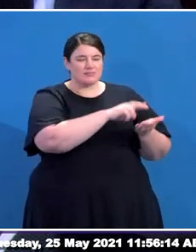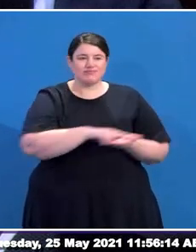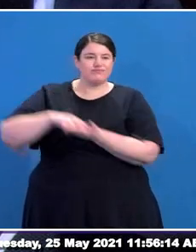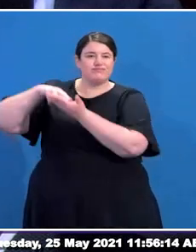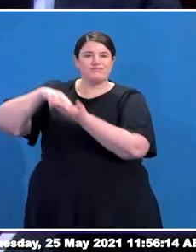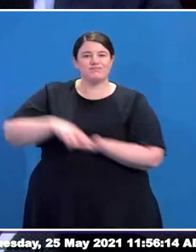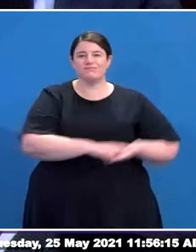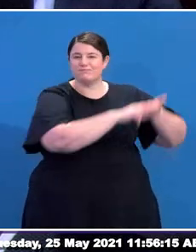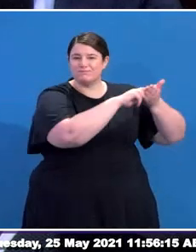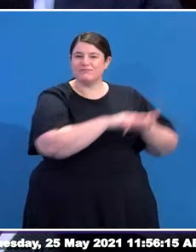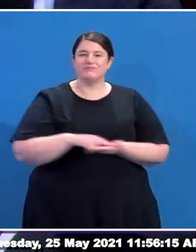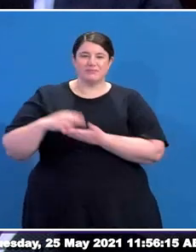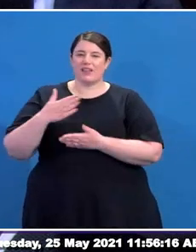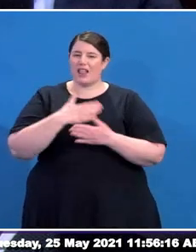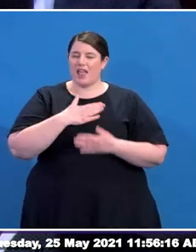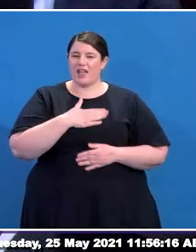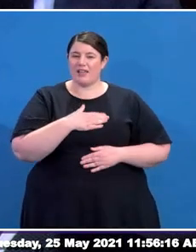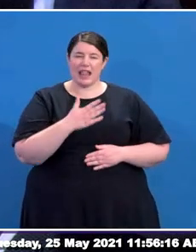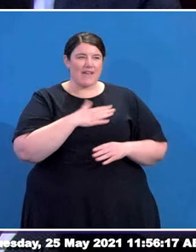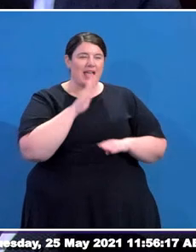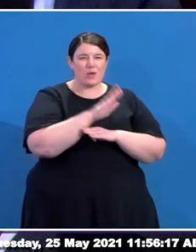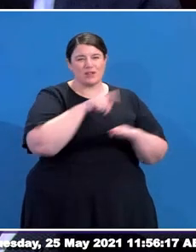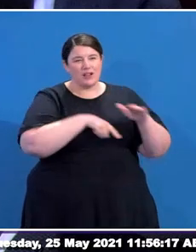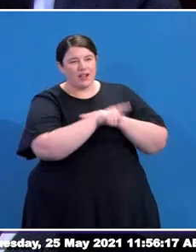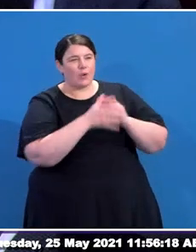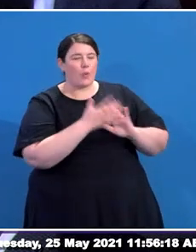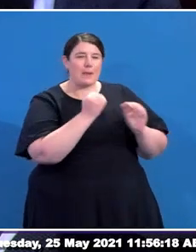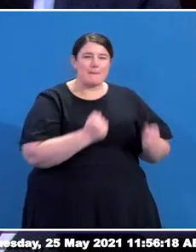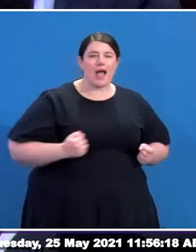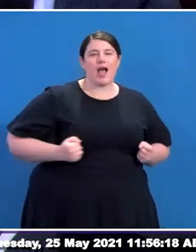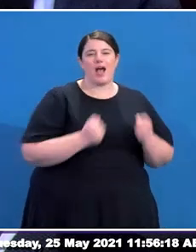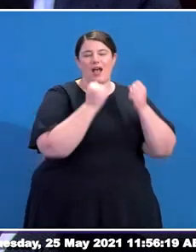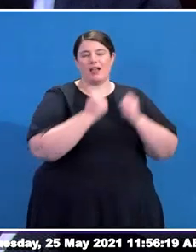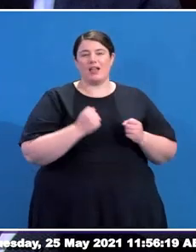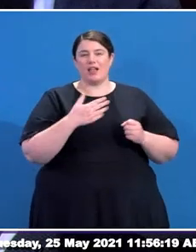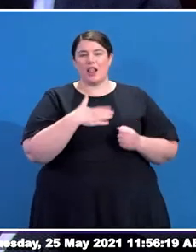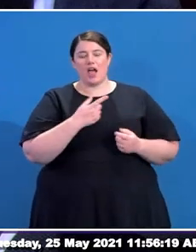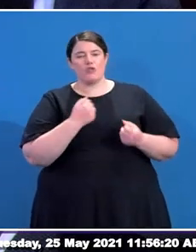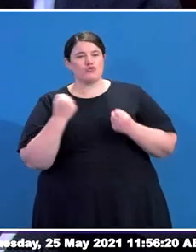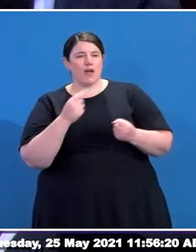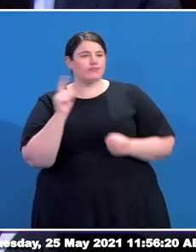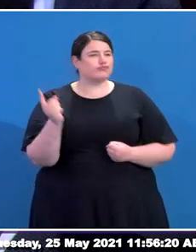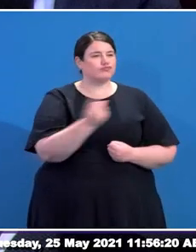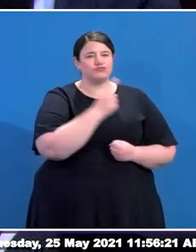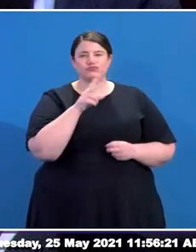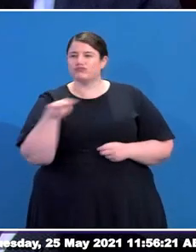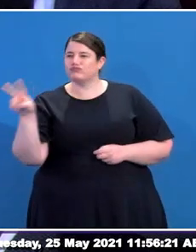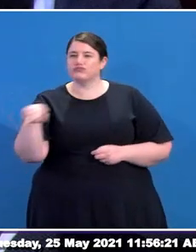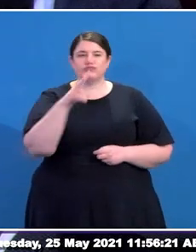He likes being outside, doesn't he? At the park, he likes going on drives and he likes being in water?